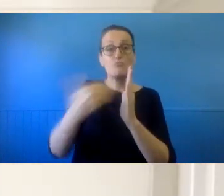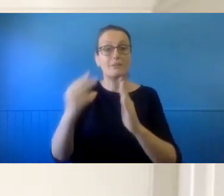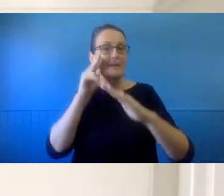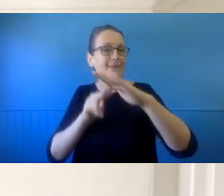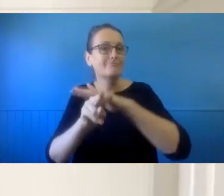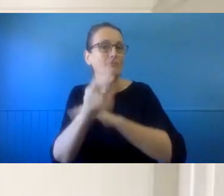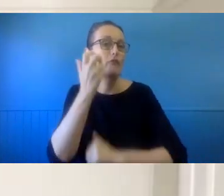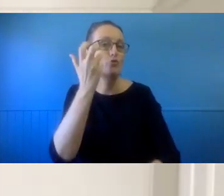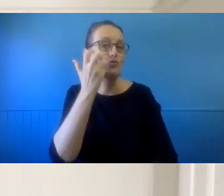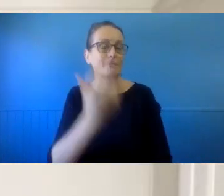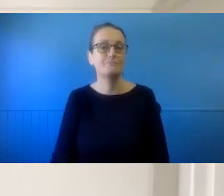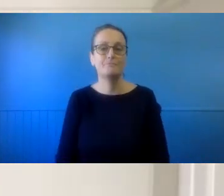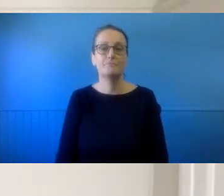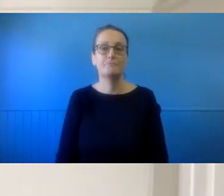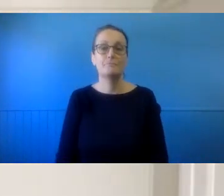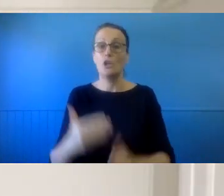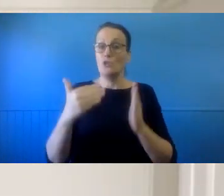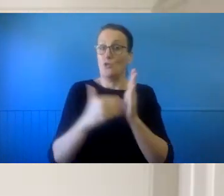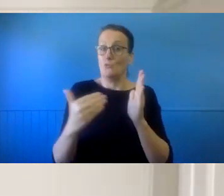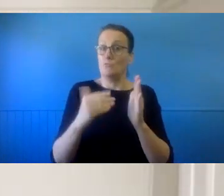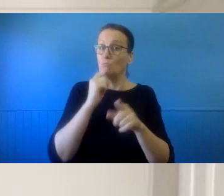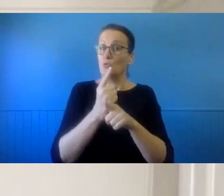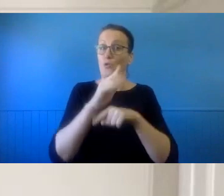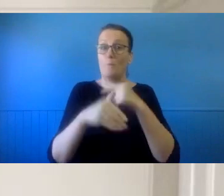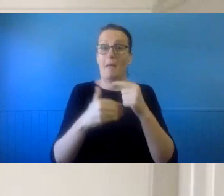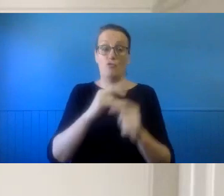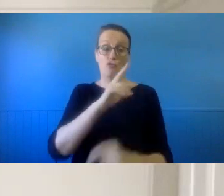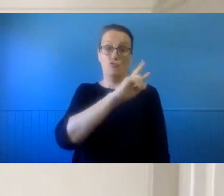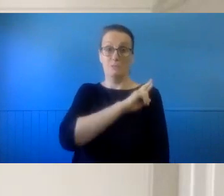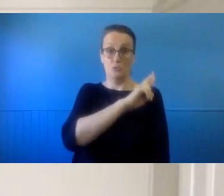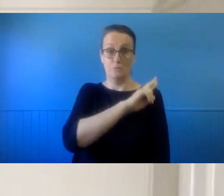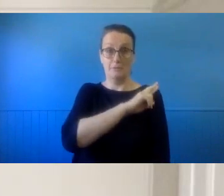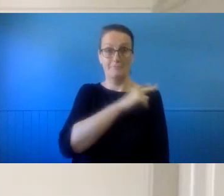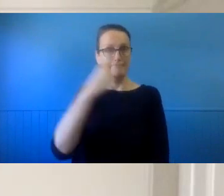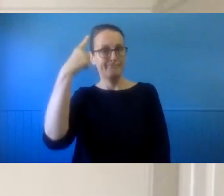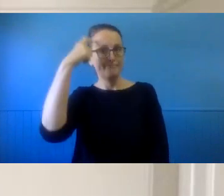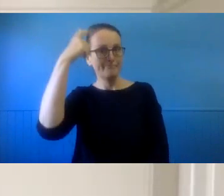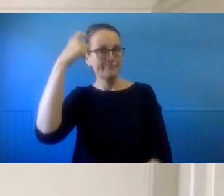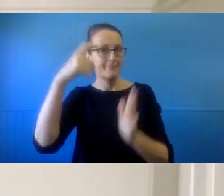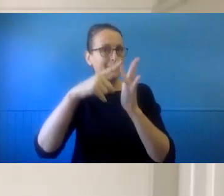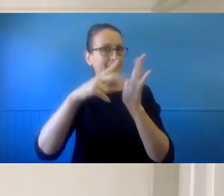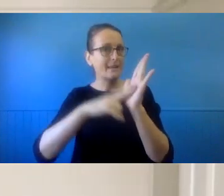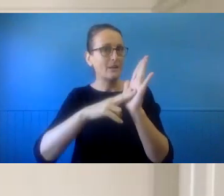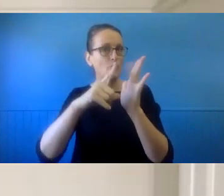speak about balancing responsibility and innovation in technology in volatile times. In the first